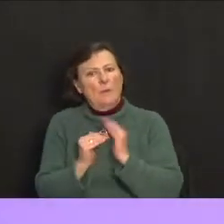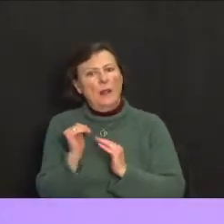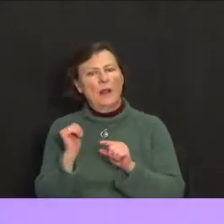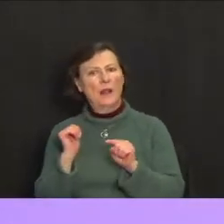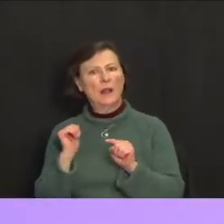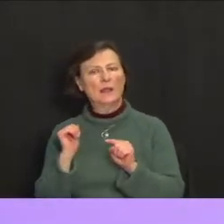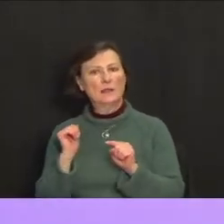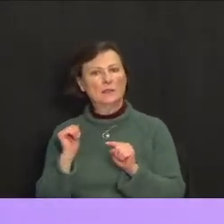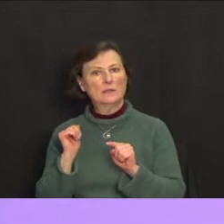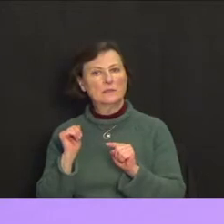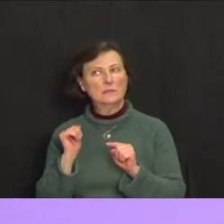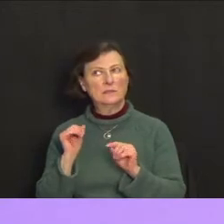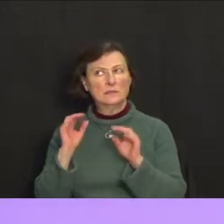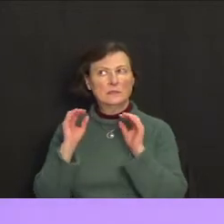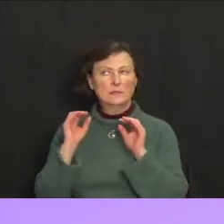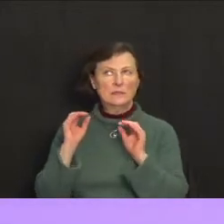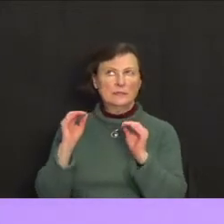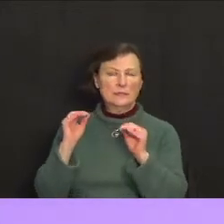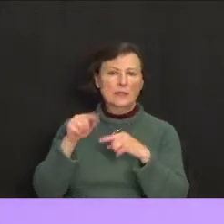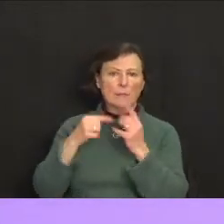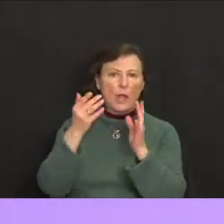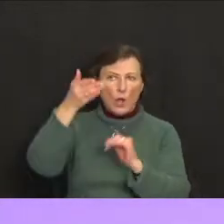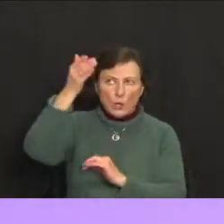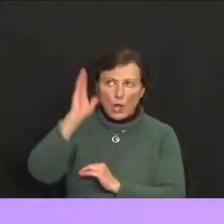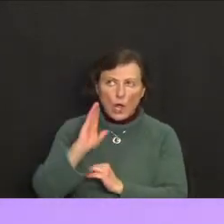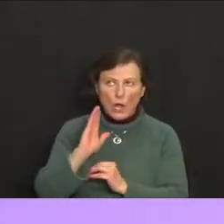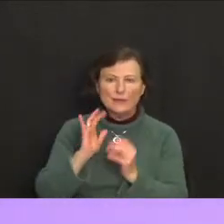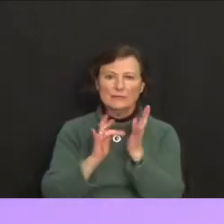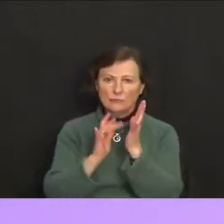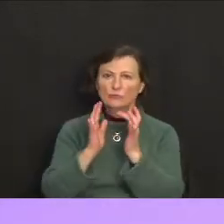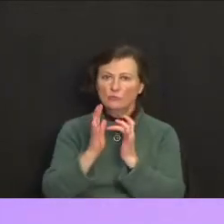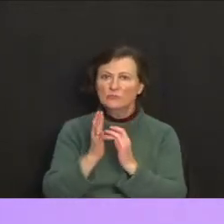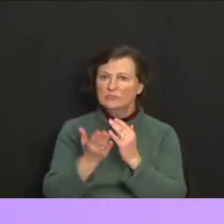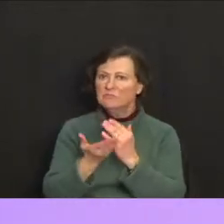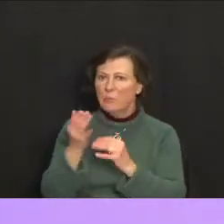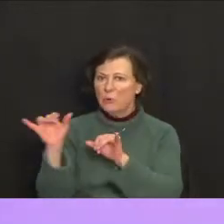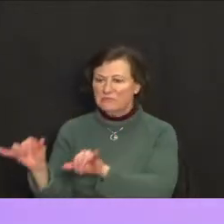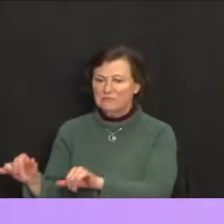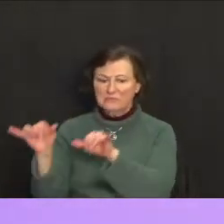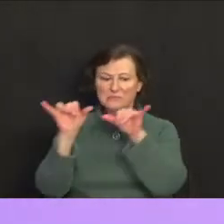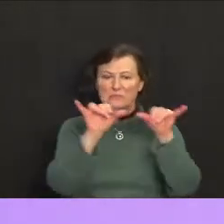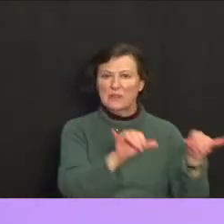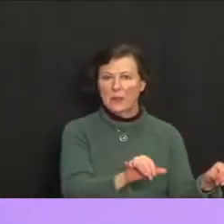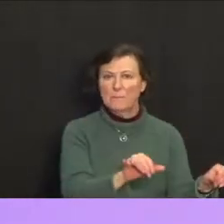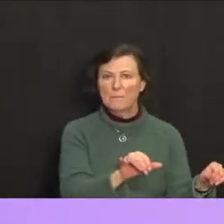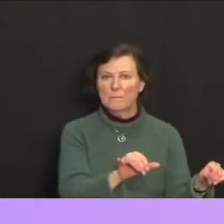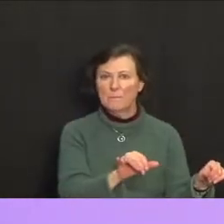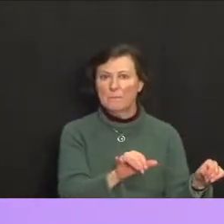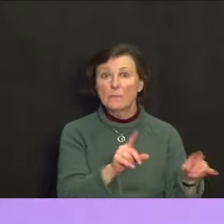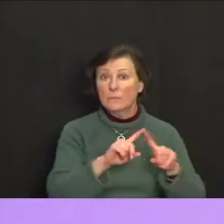Teachings about God and Jesus were mostly the same in both branches. The difference was in